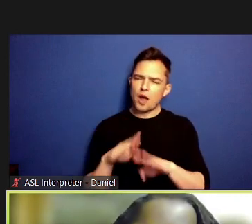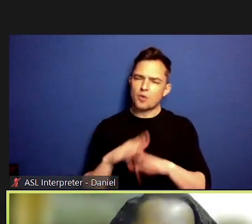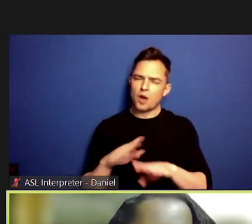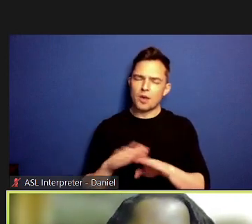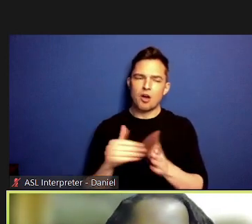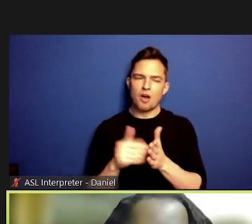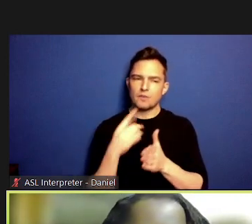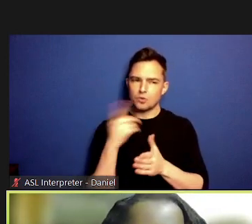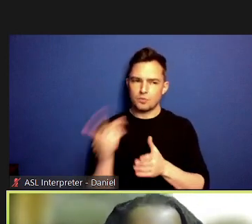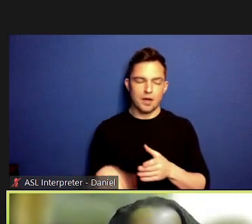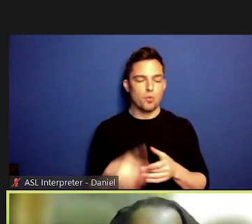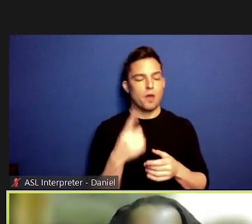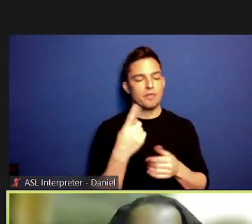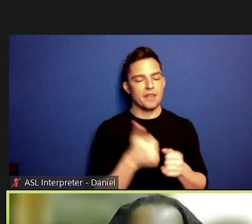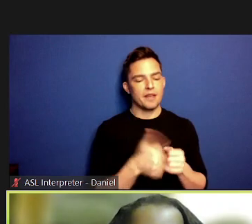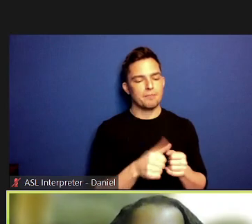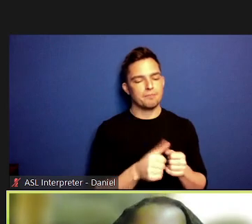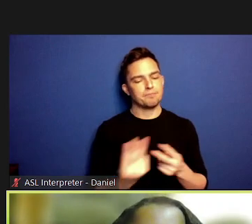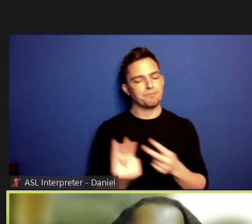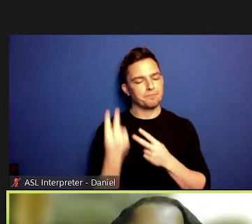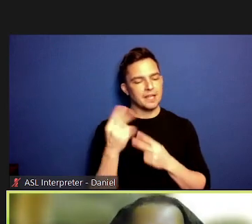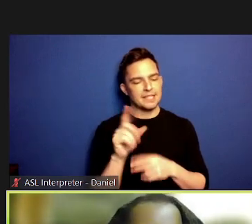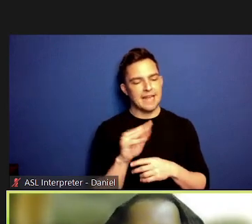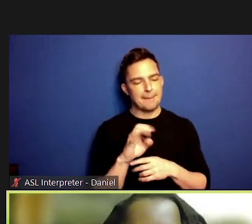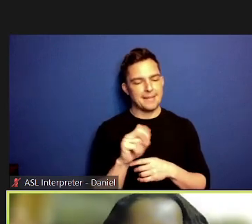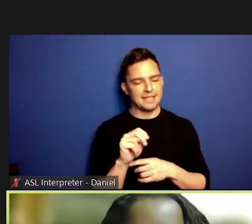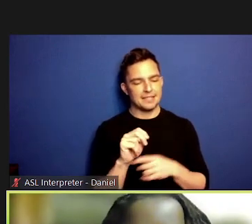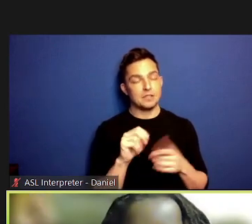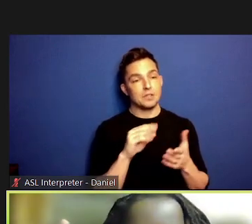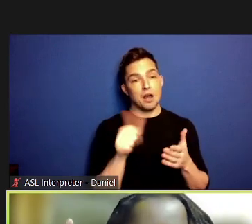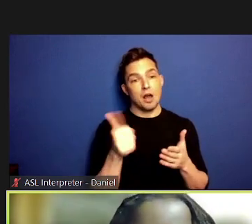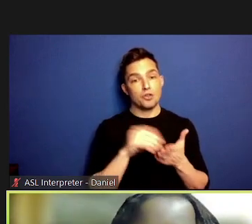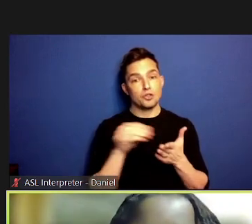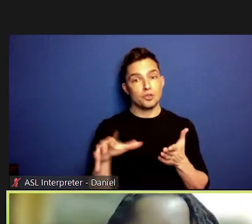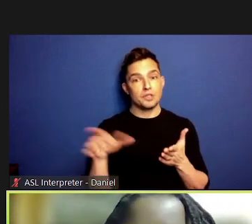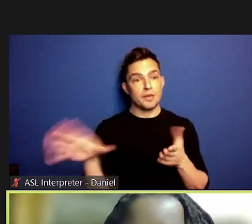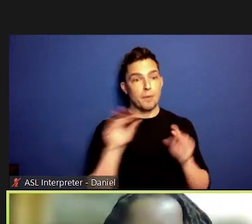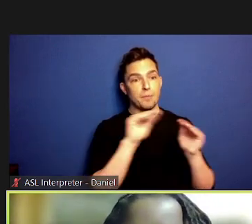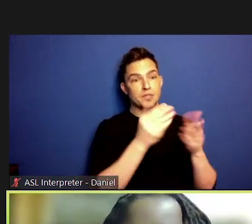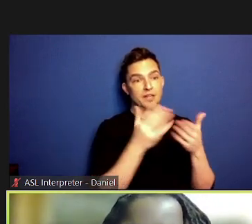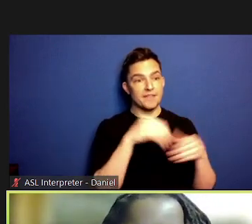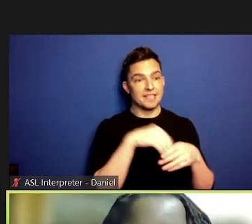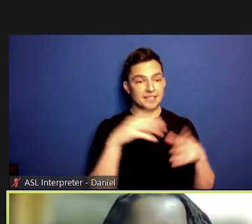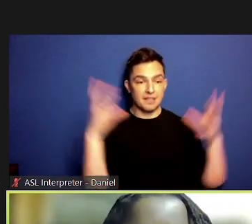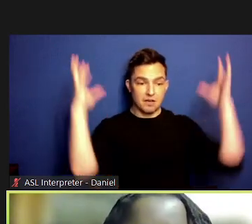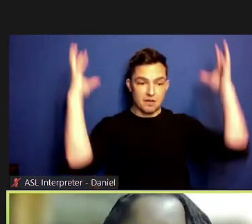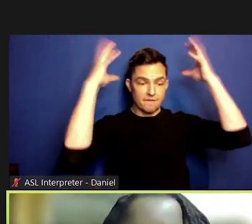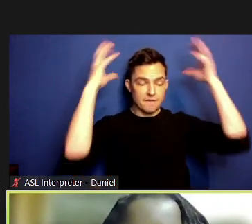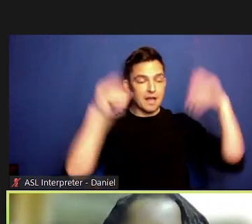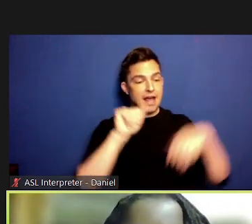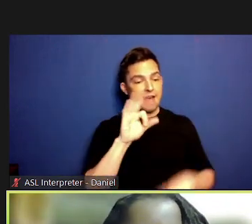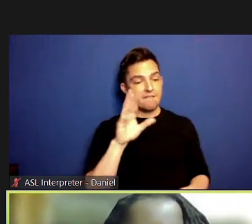Damien is that students would put things in his Afro during learning time when he was